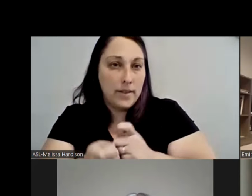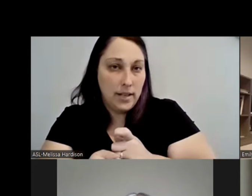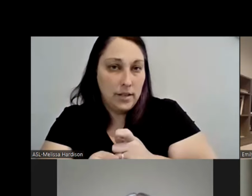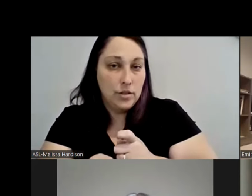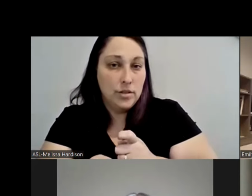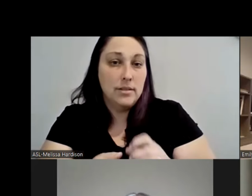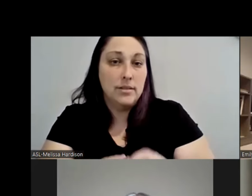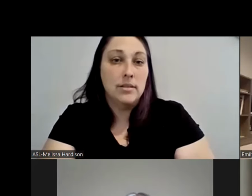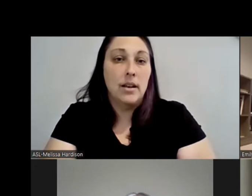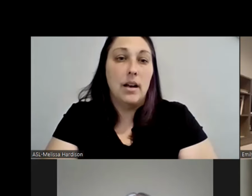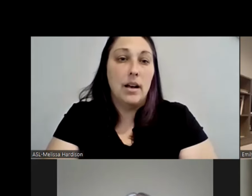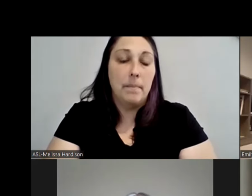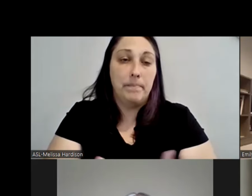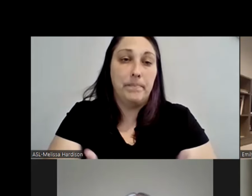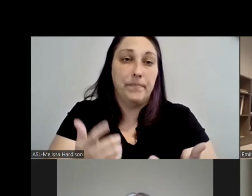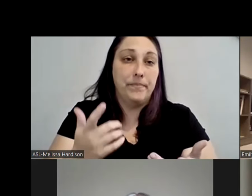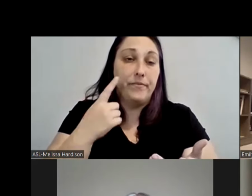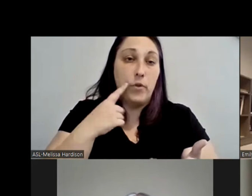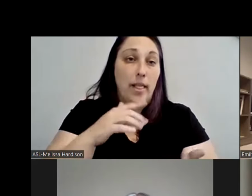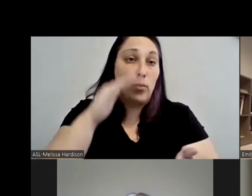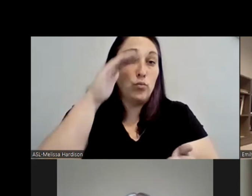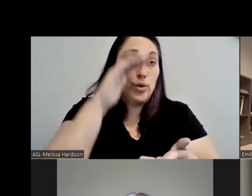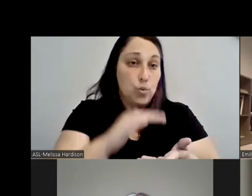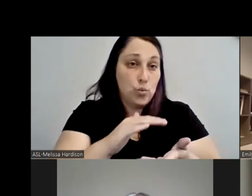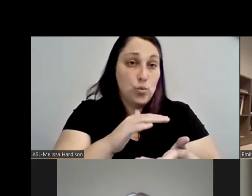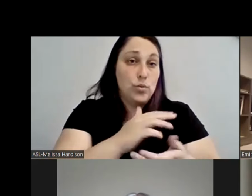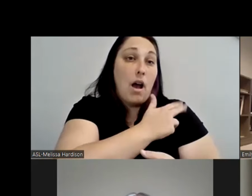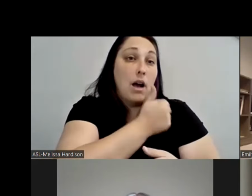panel. Modification partnership panel.